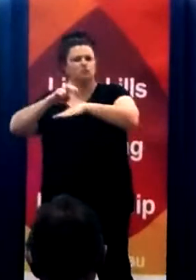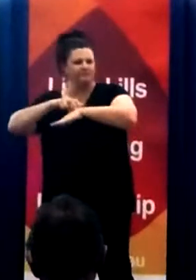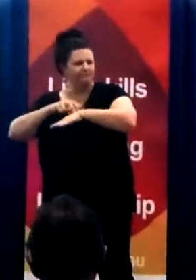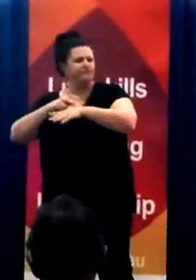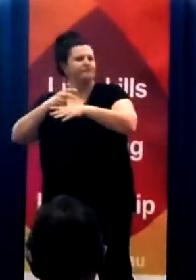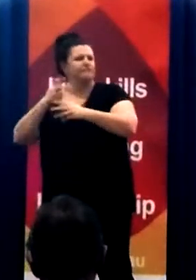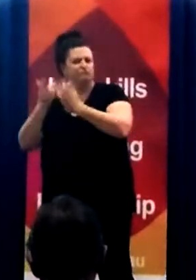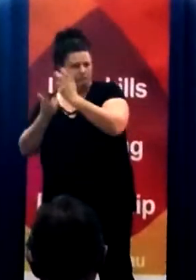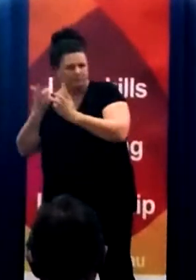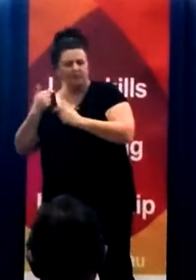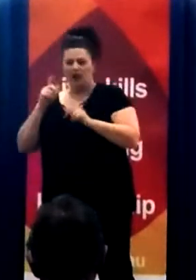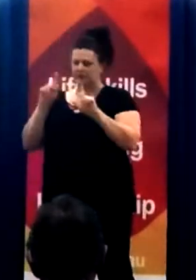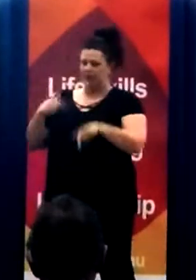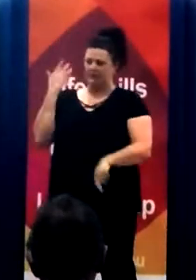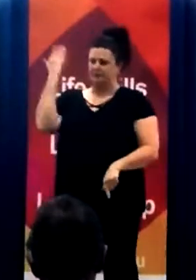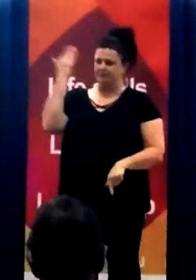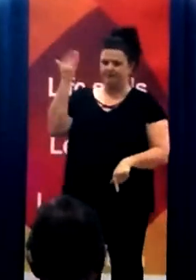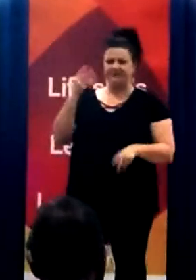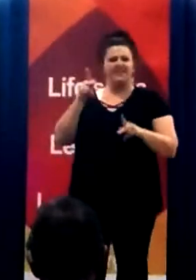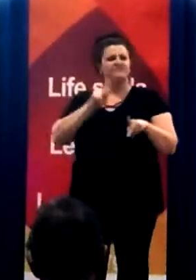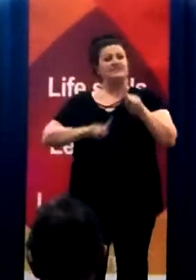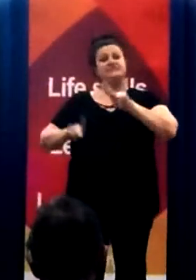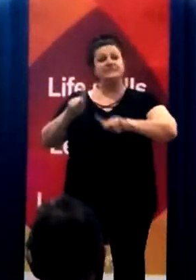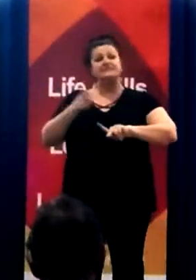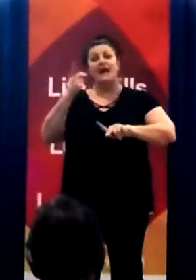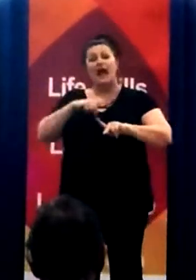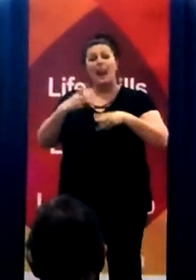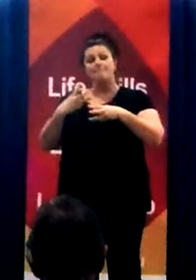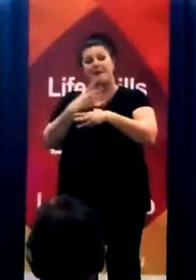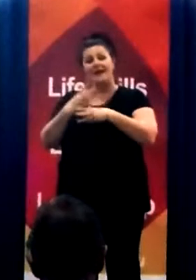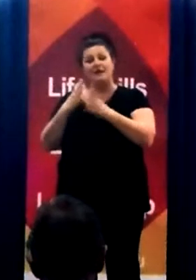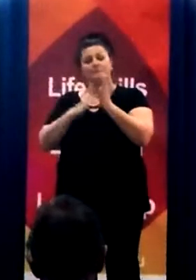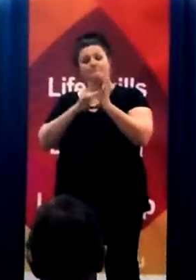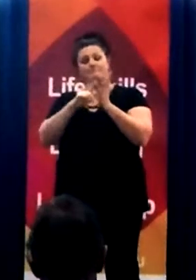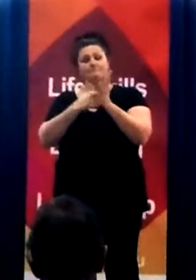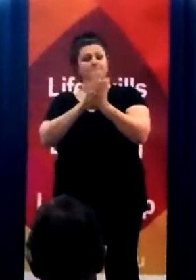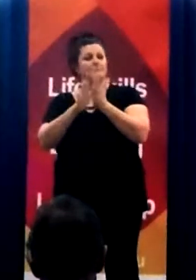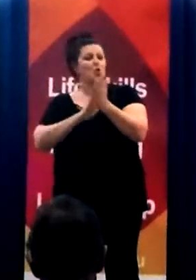I began lecturing physics and mathematics at Murdoch University and then moved to